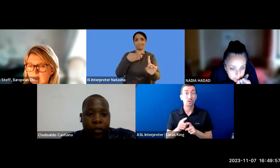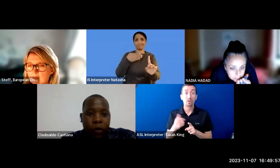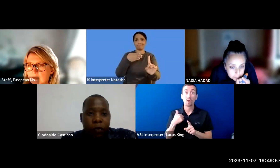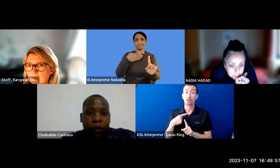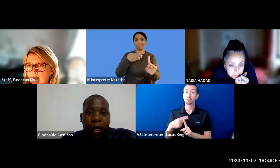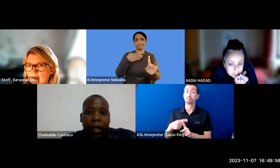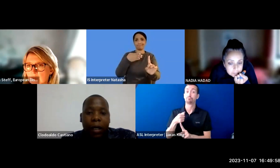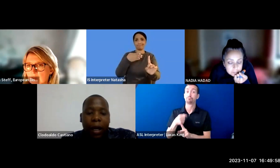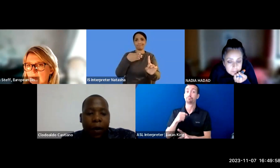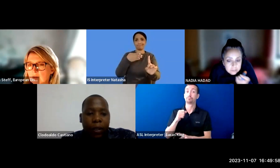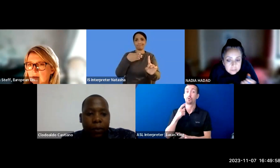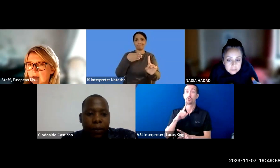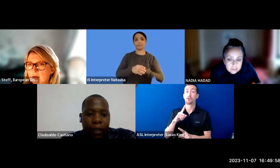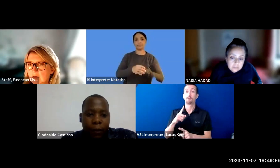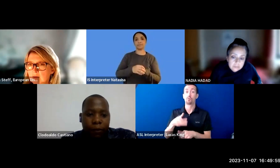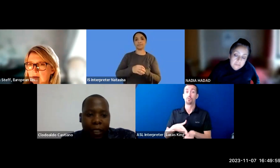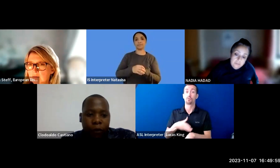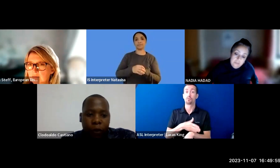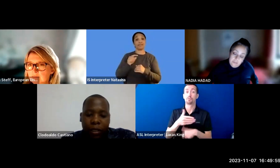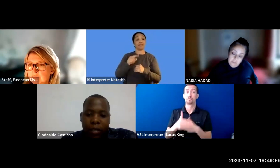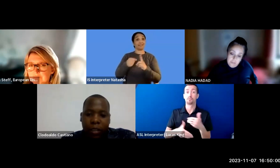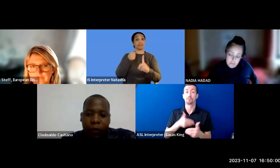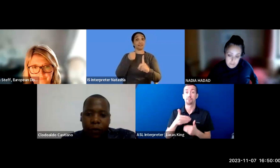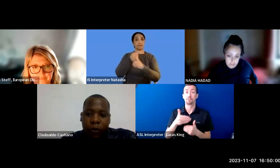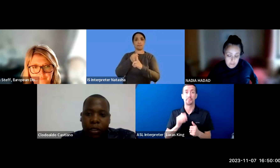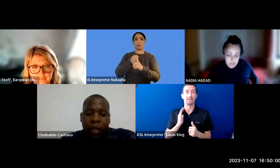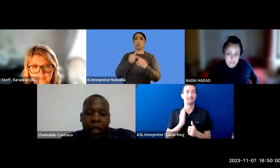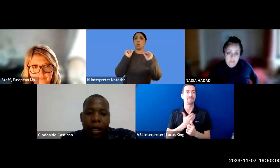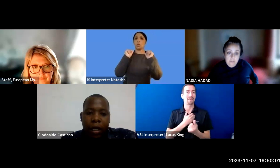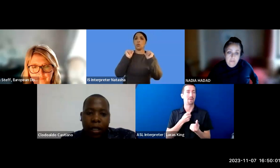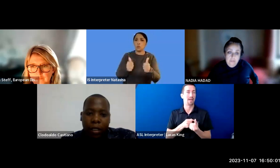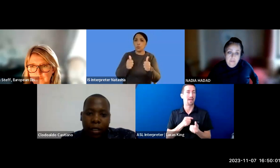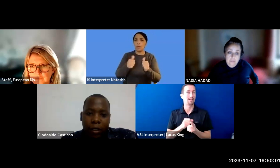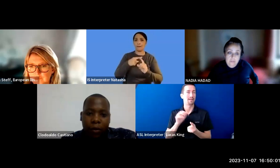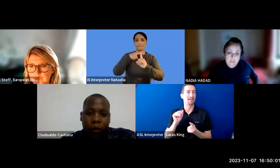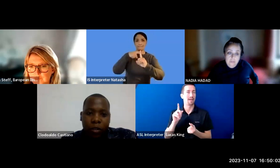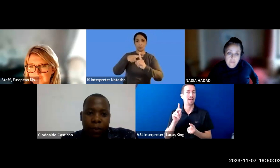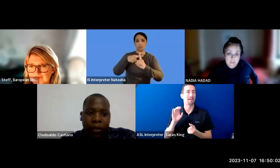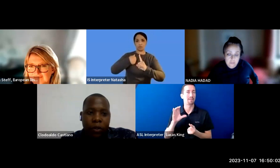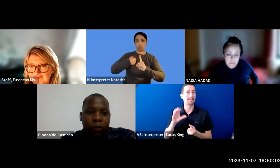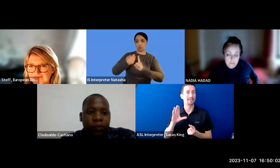in the progress of our advocacy efforts in Mozambique.